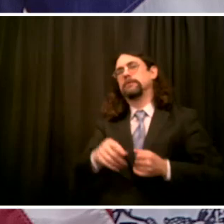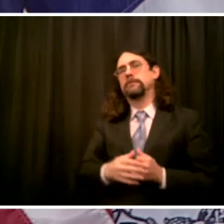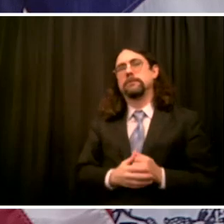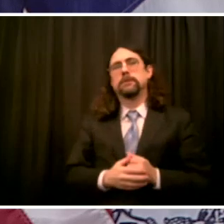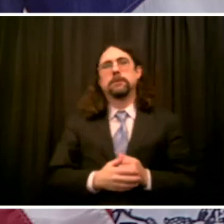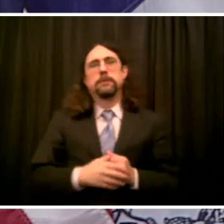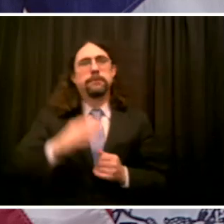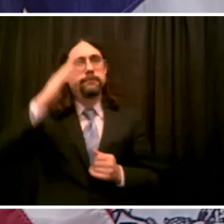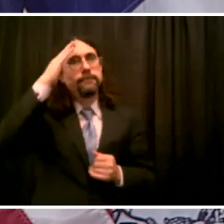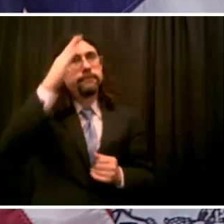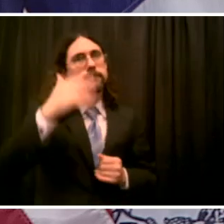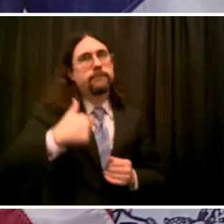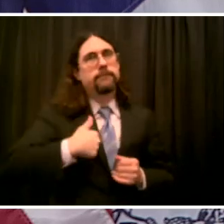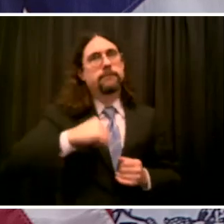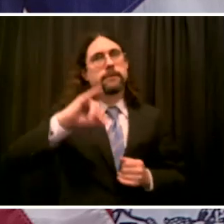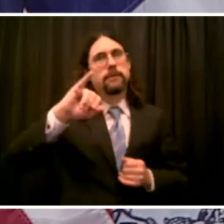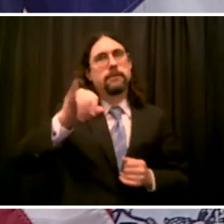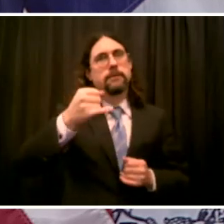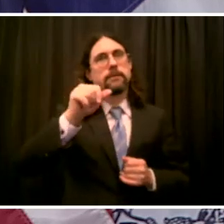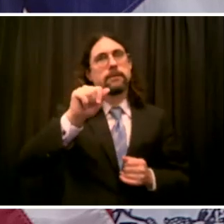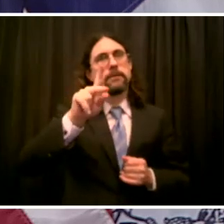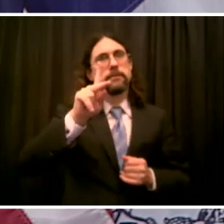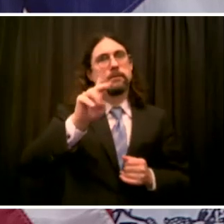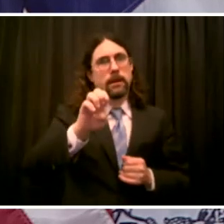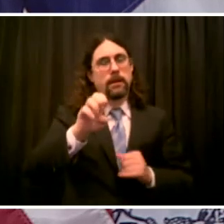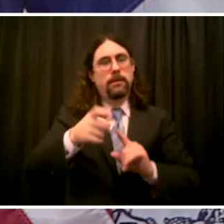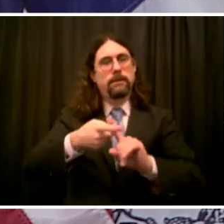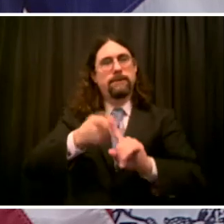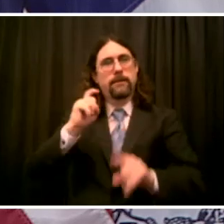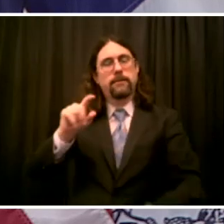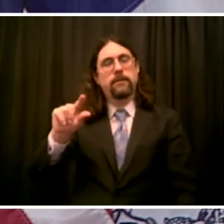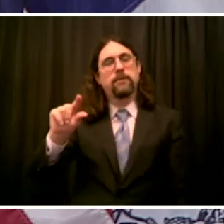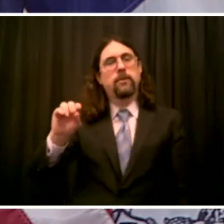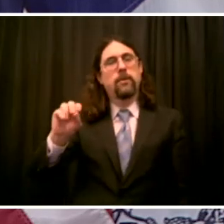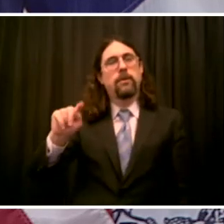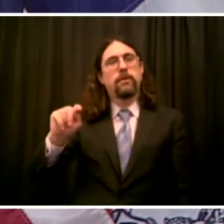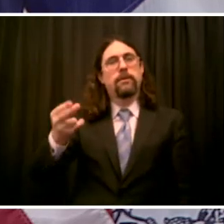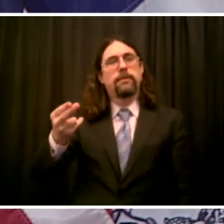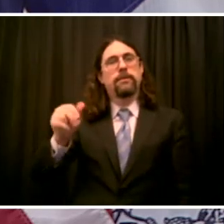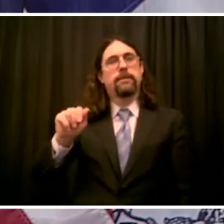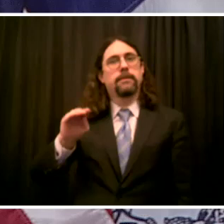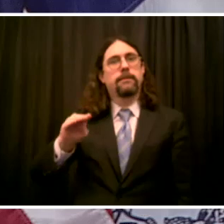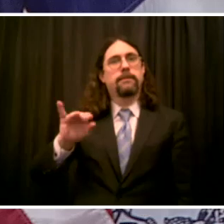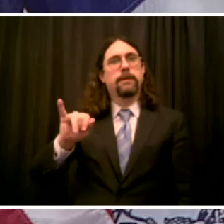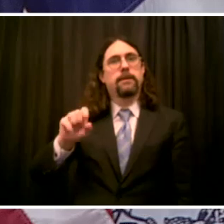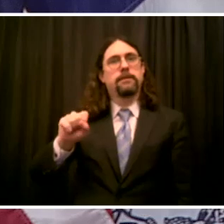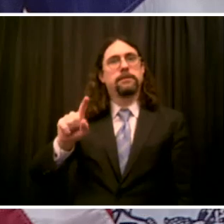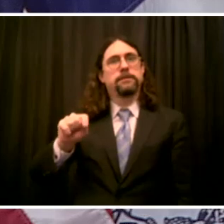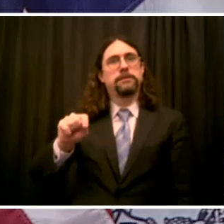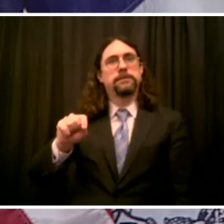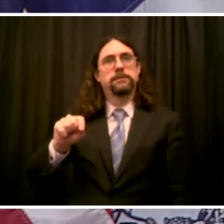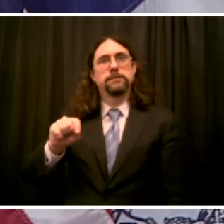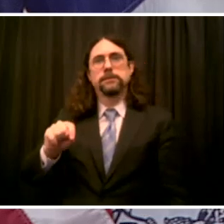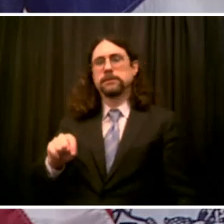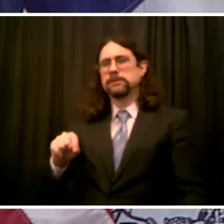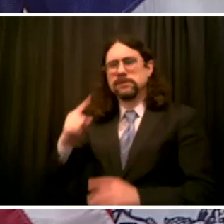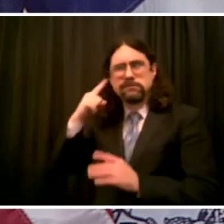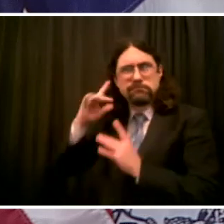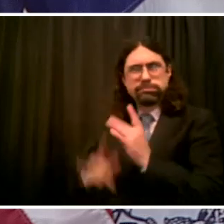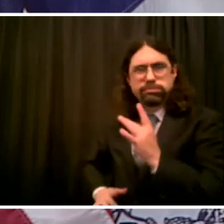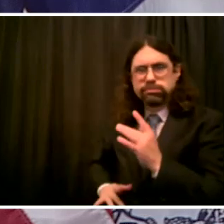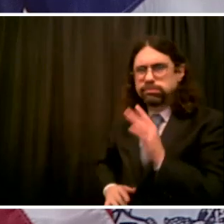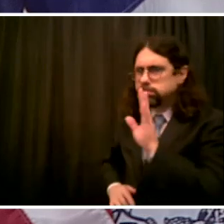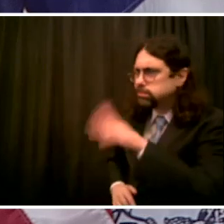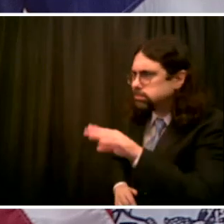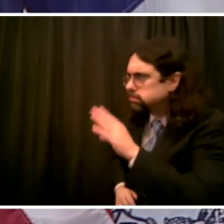LAST QUESTION